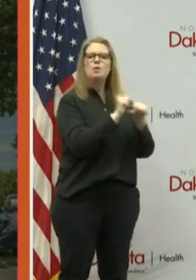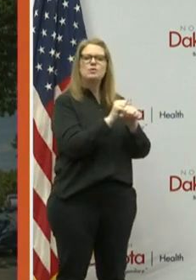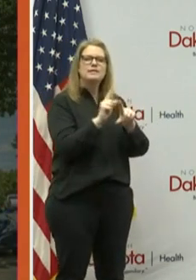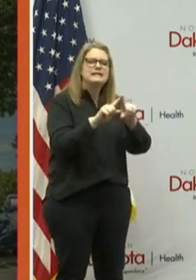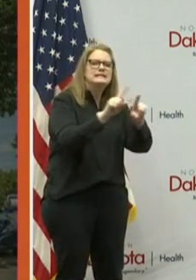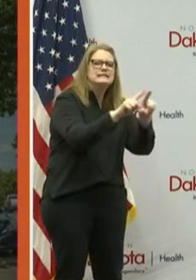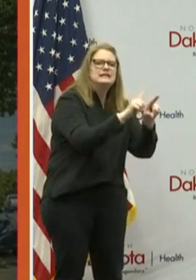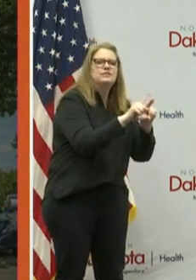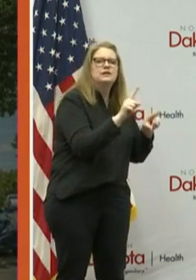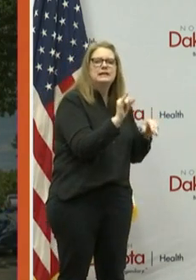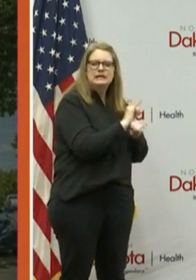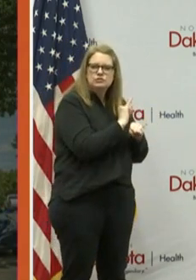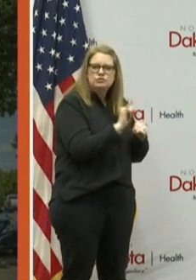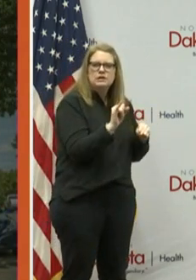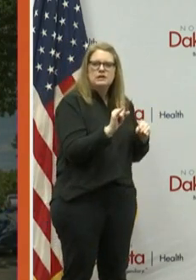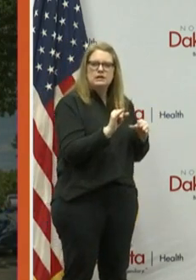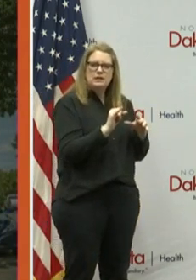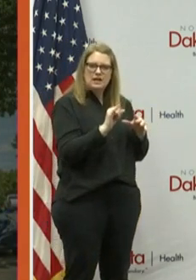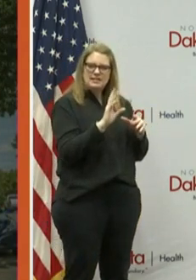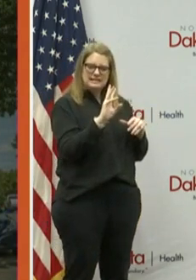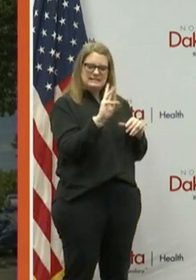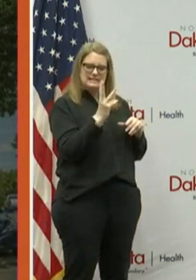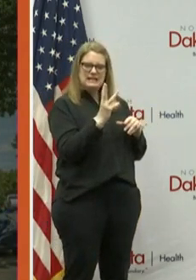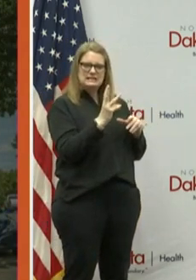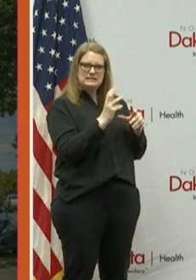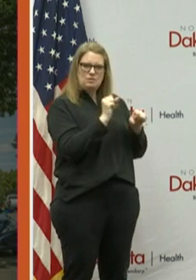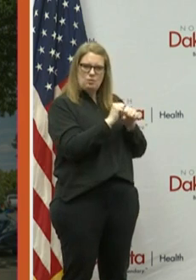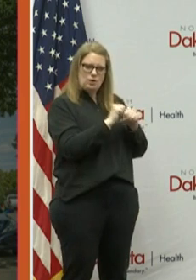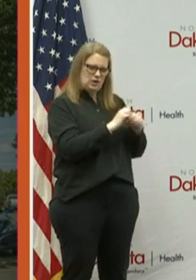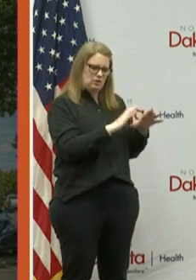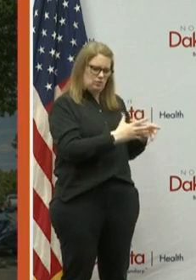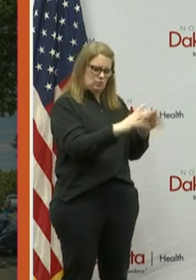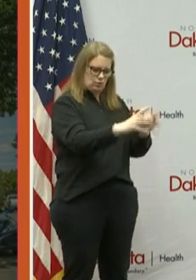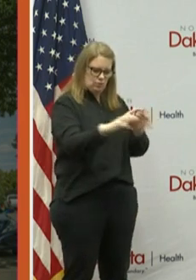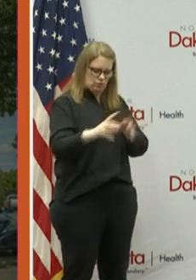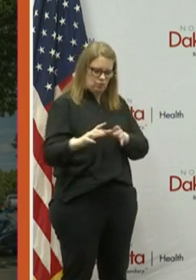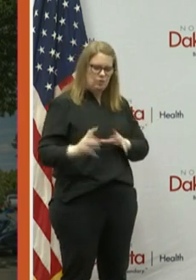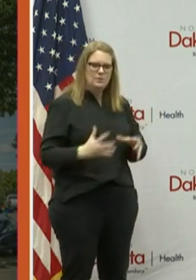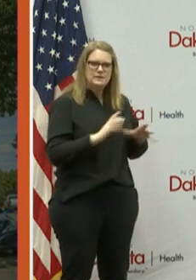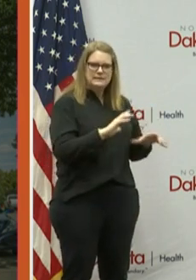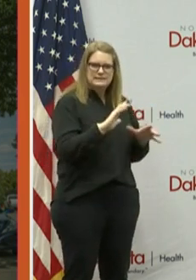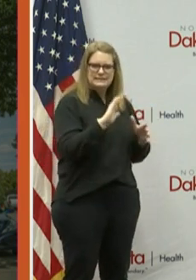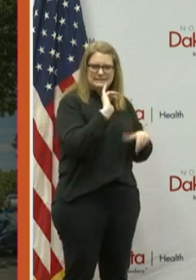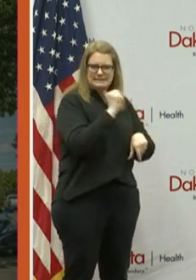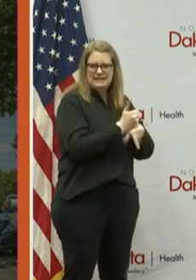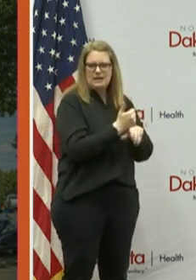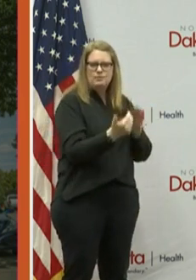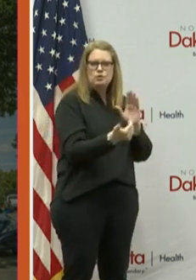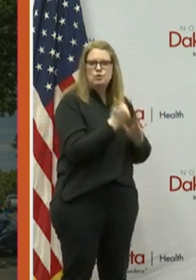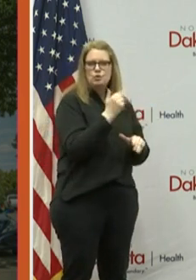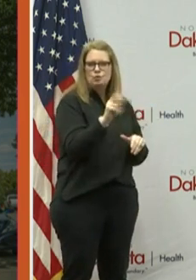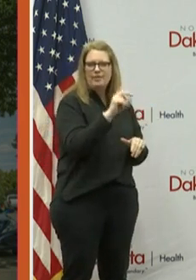TODAY FOR PPP, THE PAYROLL PROTECTION PLANS FOR LOANS/GRANTS.